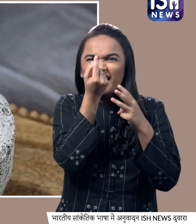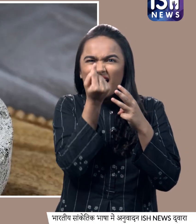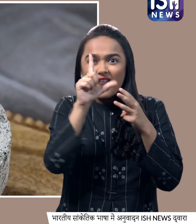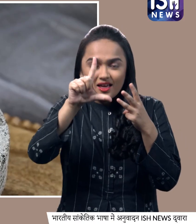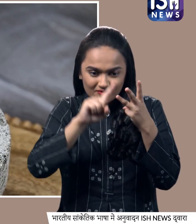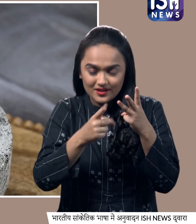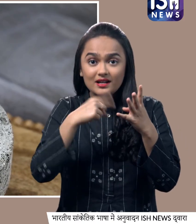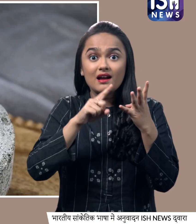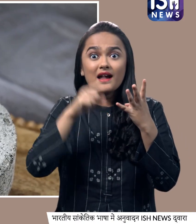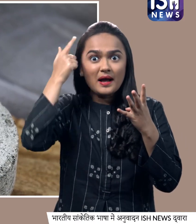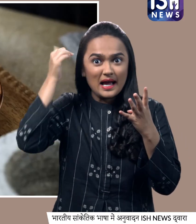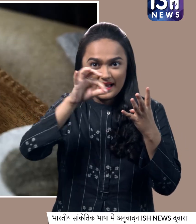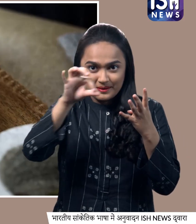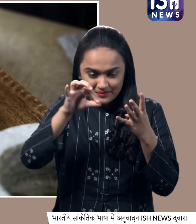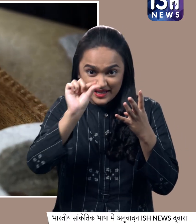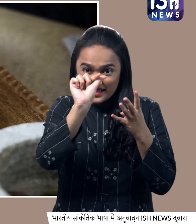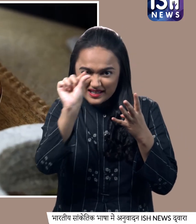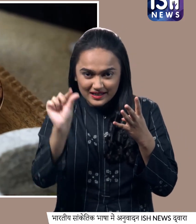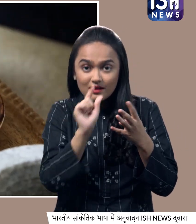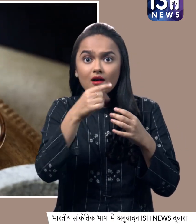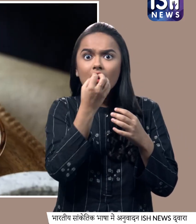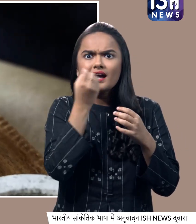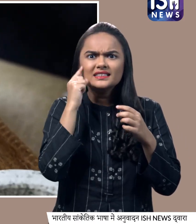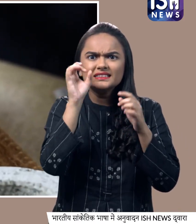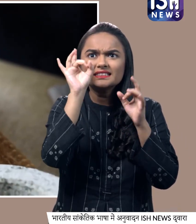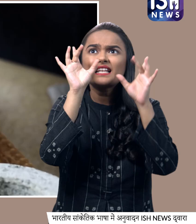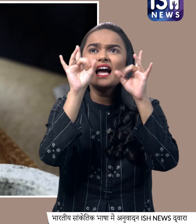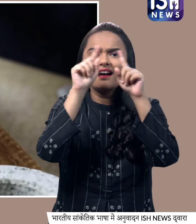2 black peppercorns, 1 star anise